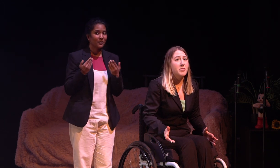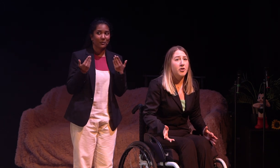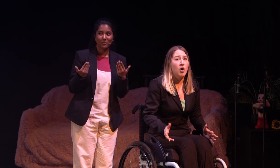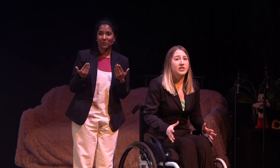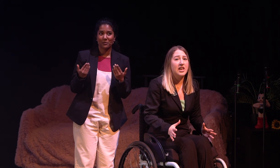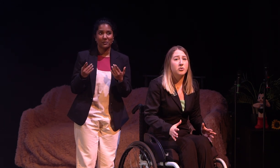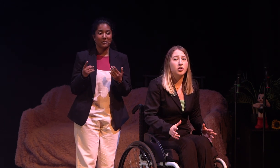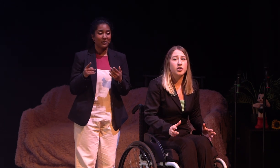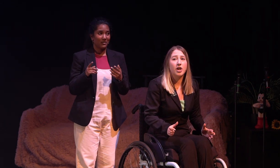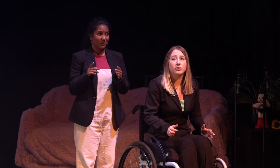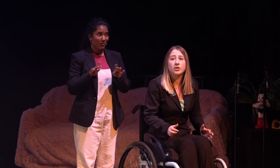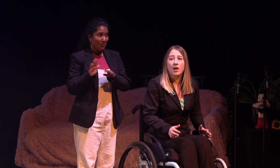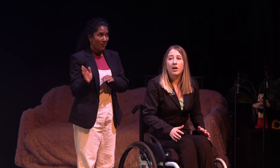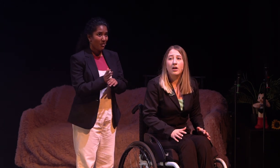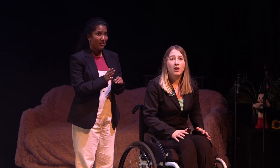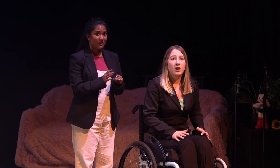me but the whole table sort of goes